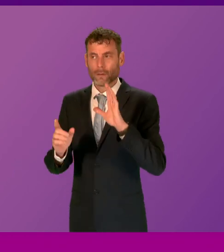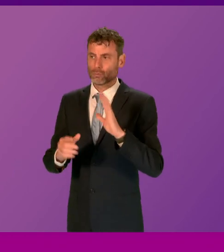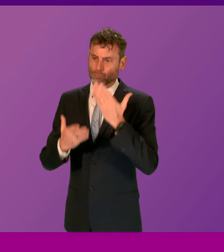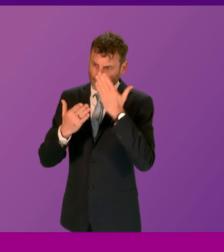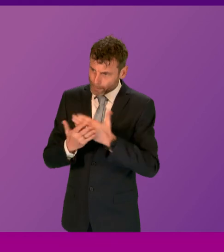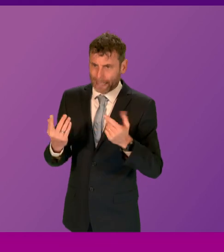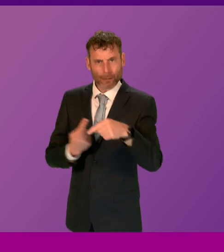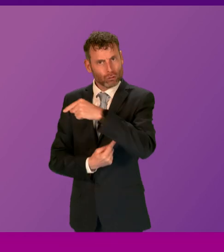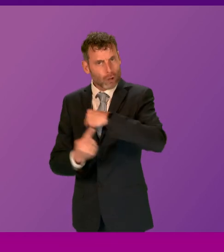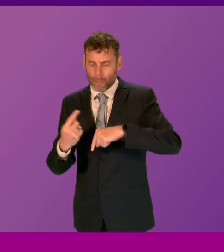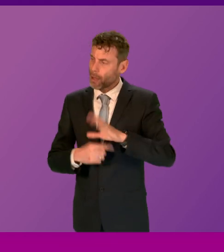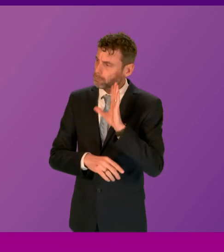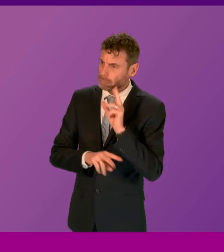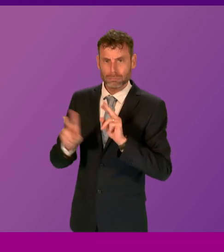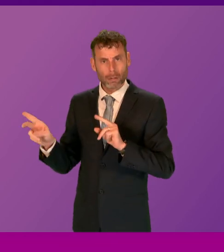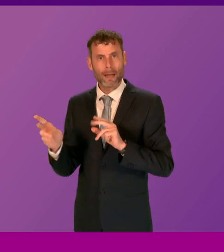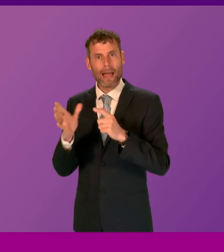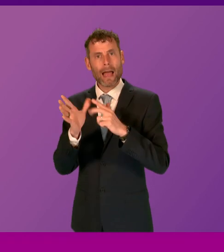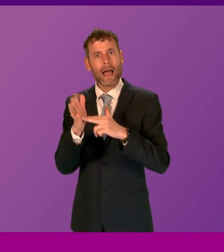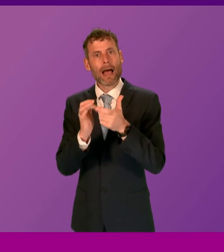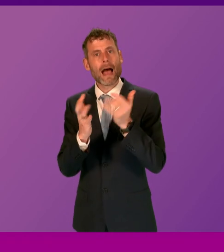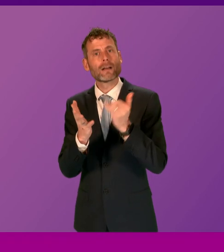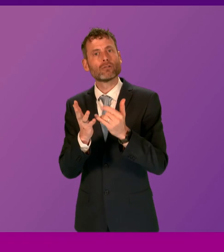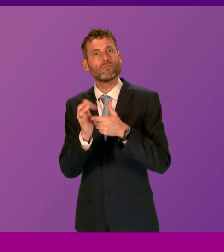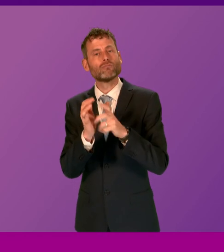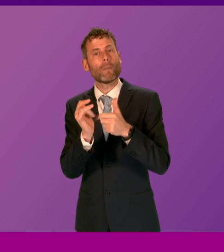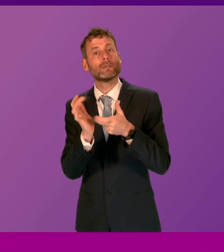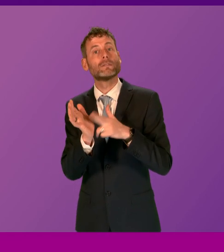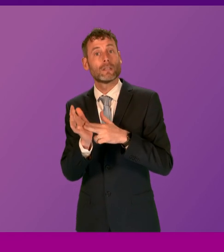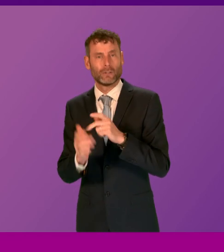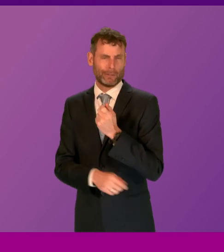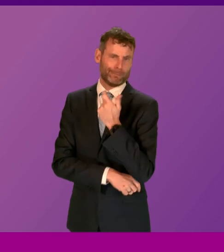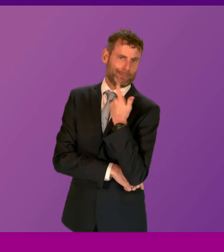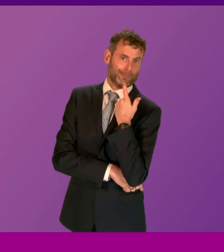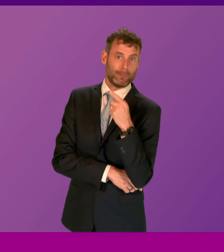I cannot believe that Angus Robertson is smirking after saying that, when I am quoting from